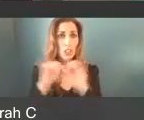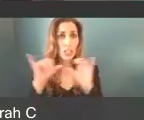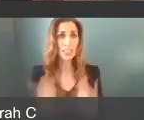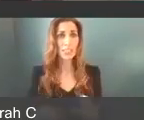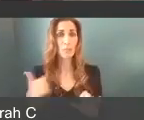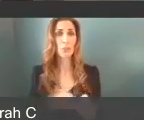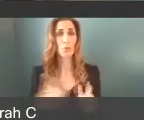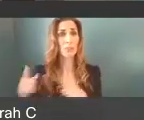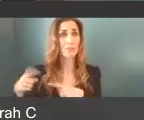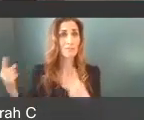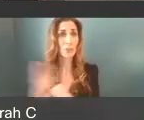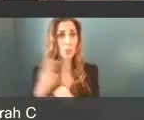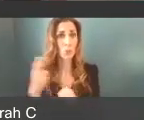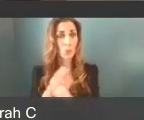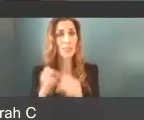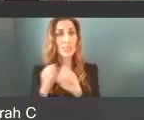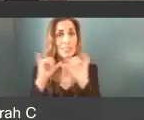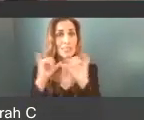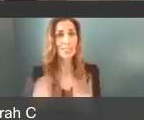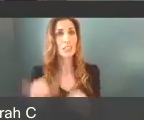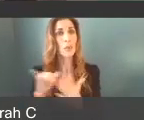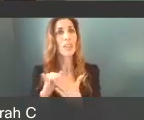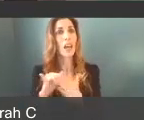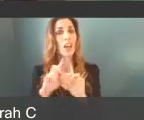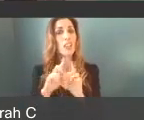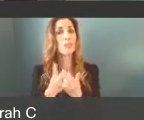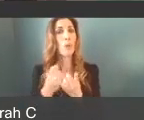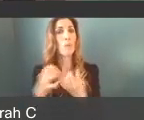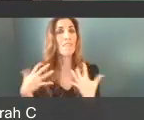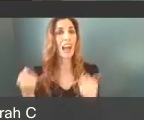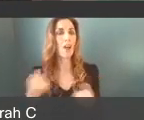which was a system that the Department of Health provided to all the counties that